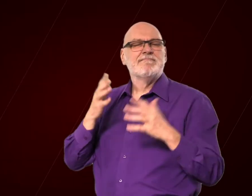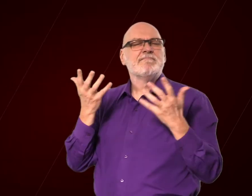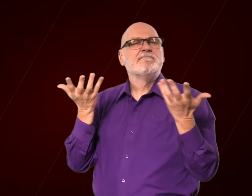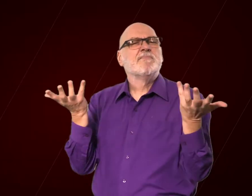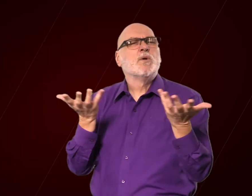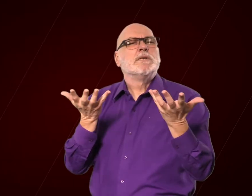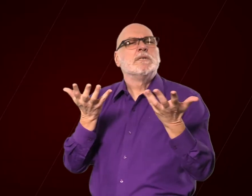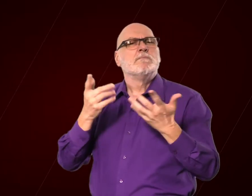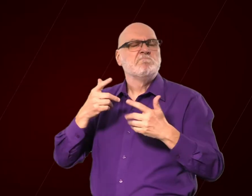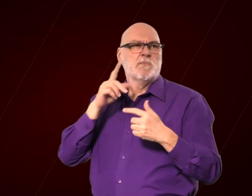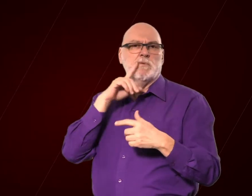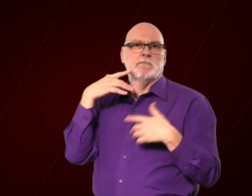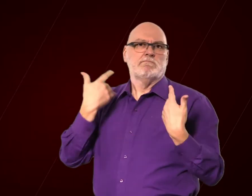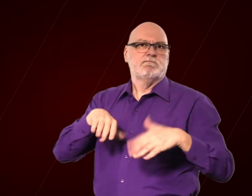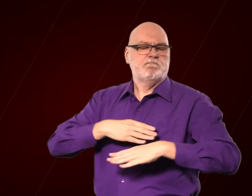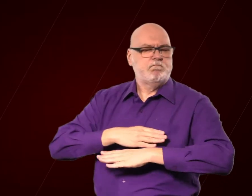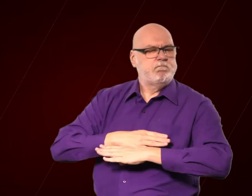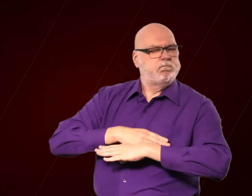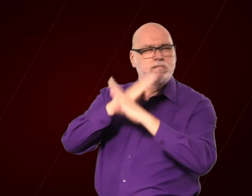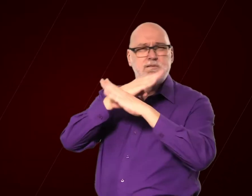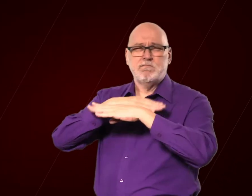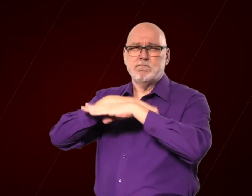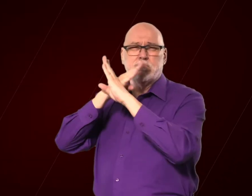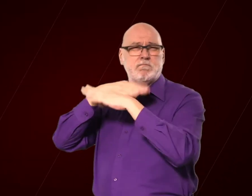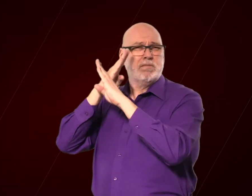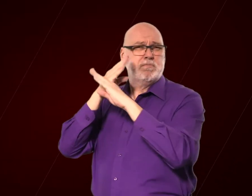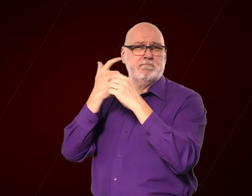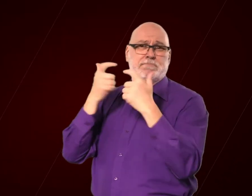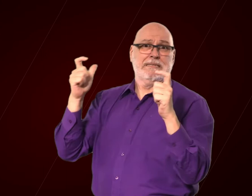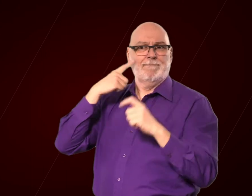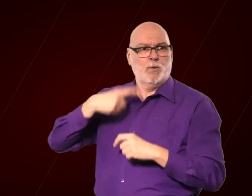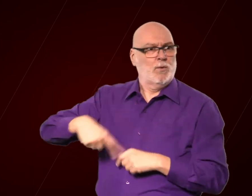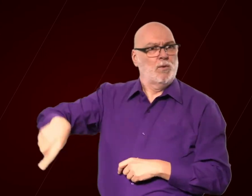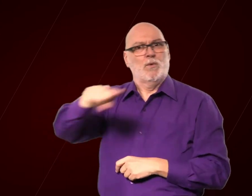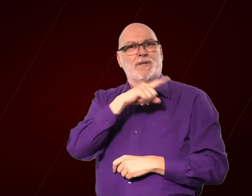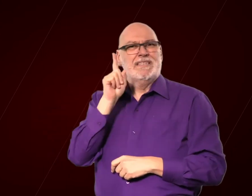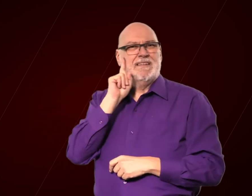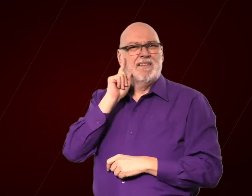[Anselmo]: What are the biggest barriers for Deaf